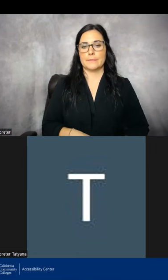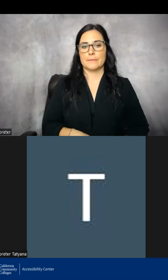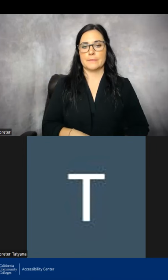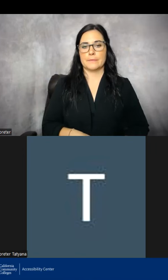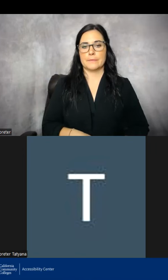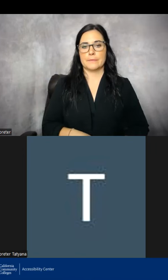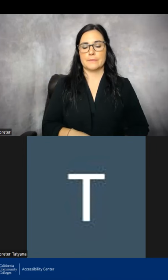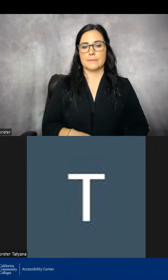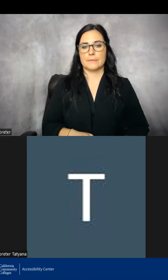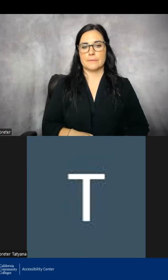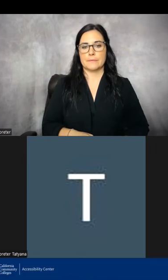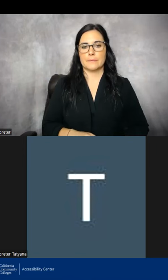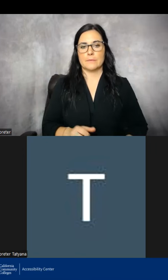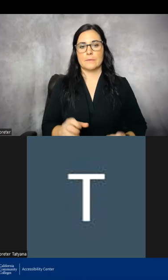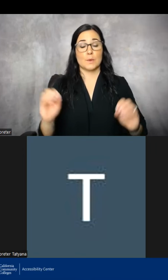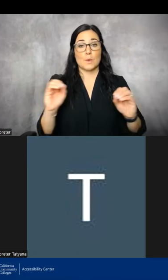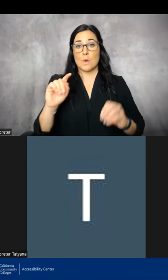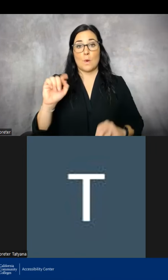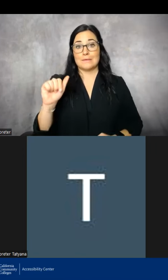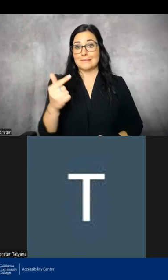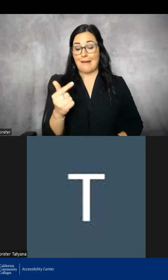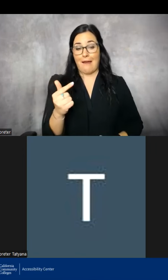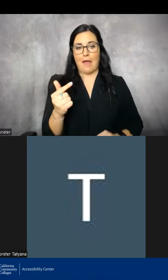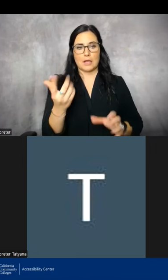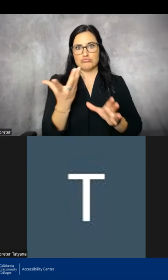of course is straightforward, it's completely inaccessible content.